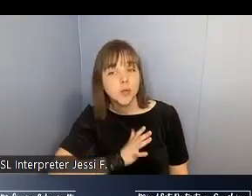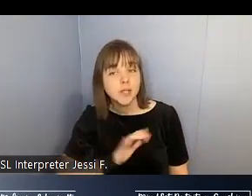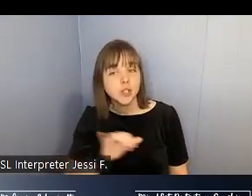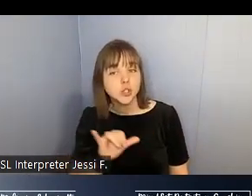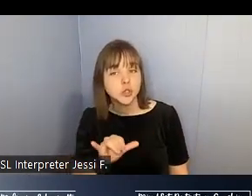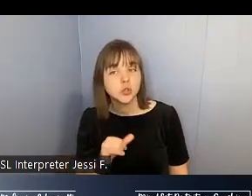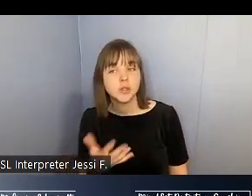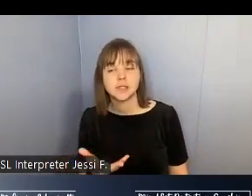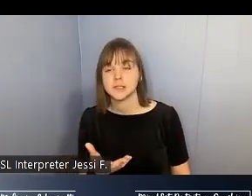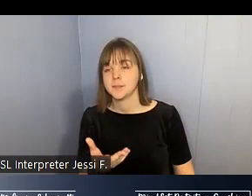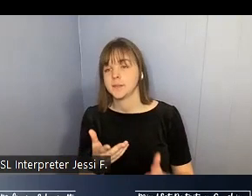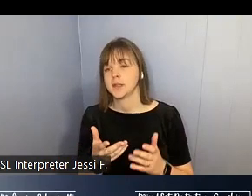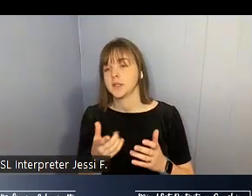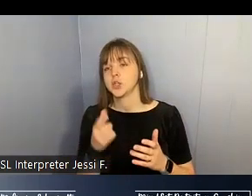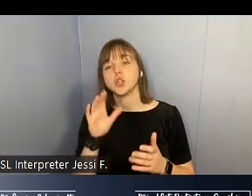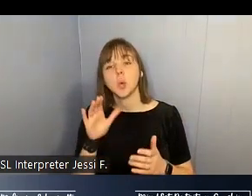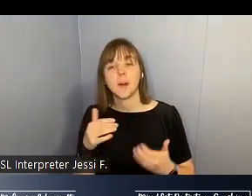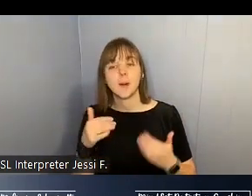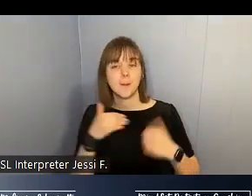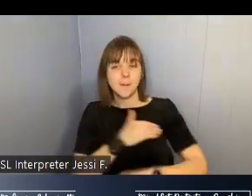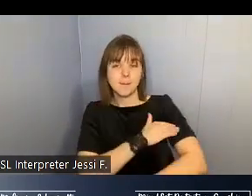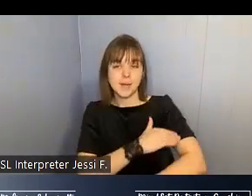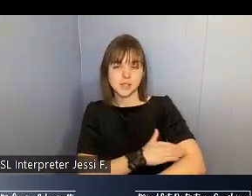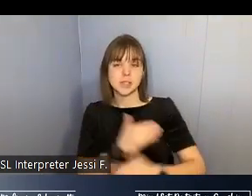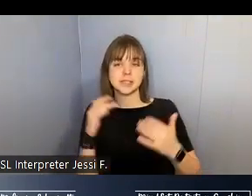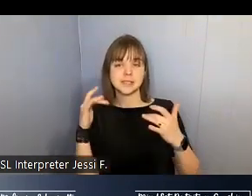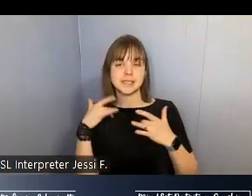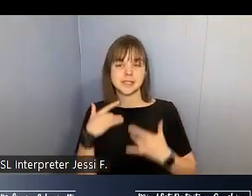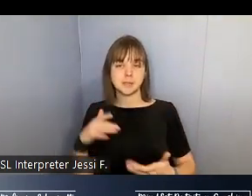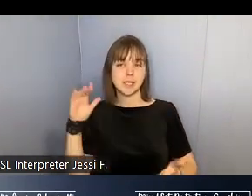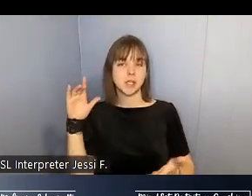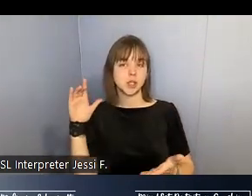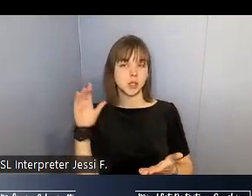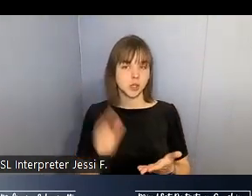we lose a lot of muscle mass as we age, and we don't eat enough protein. So I would strongly recommend--